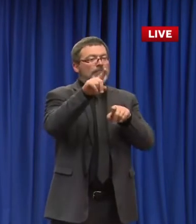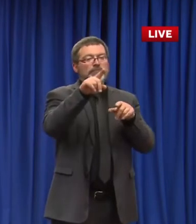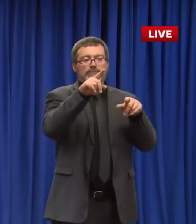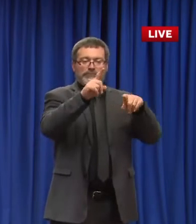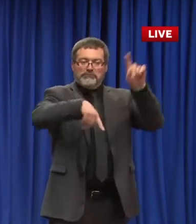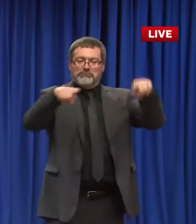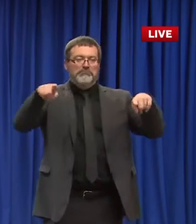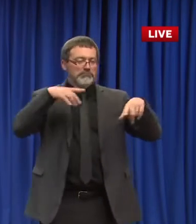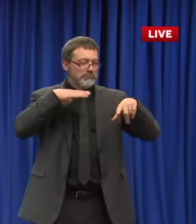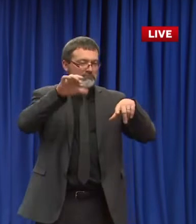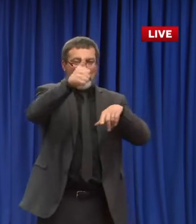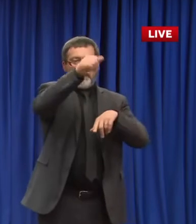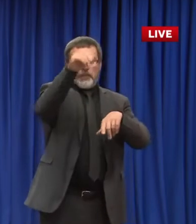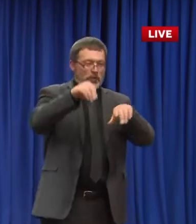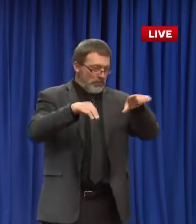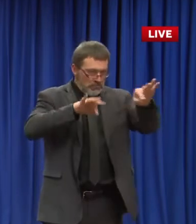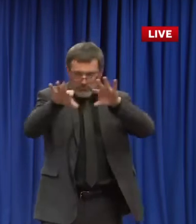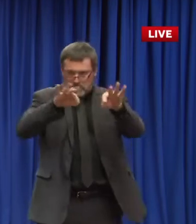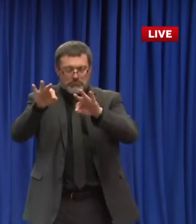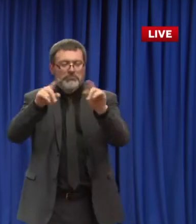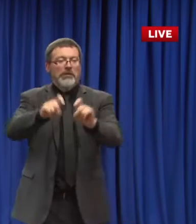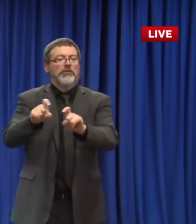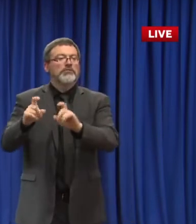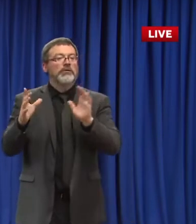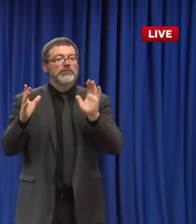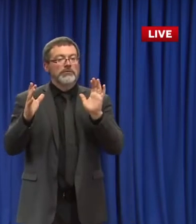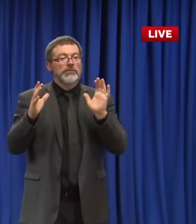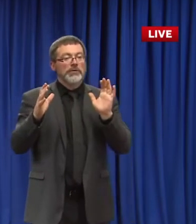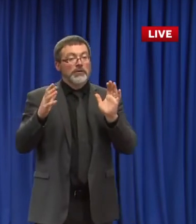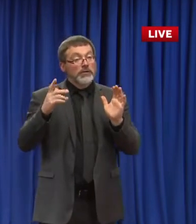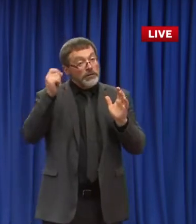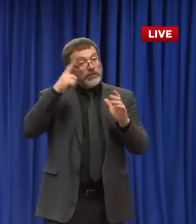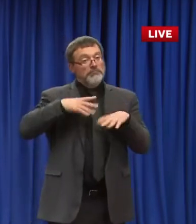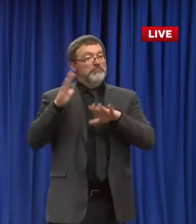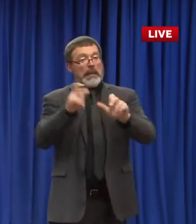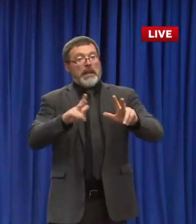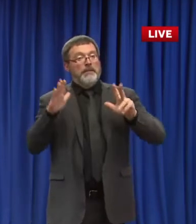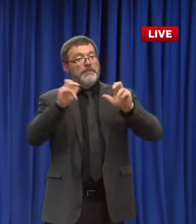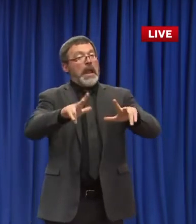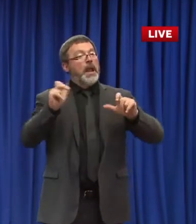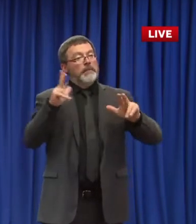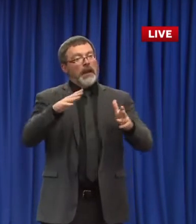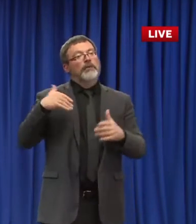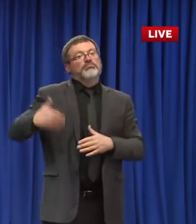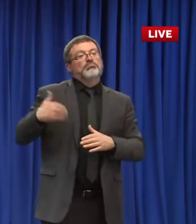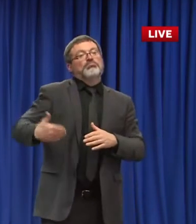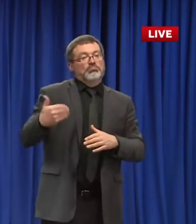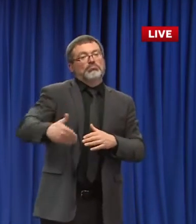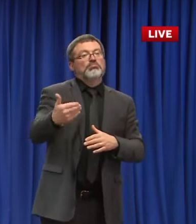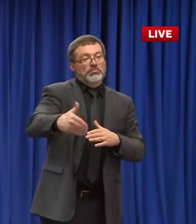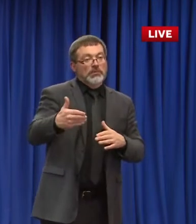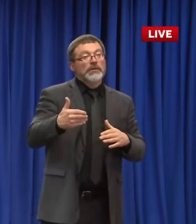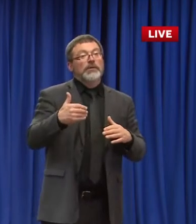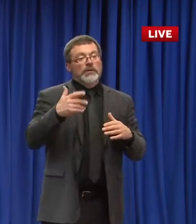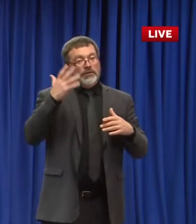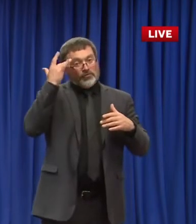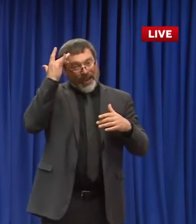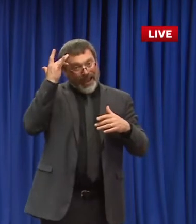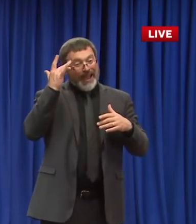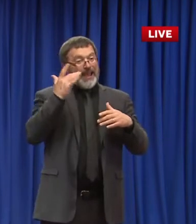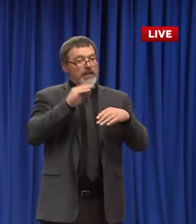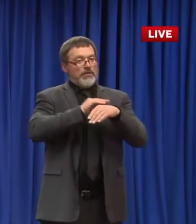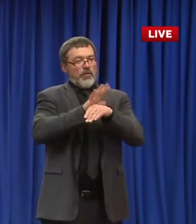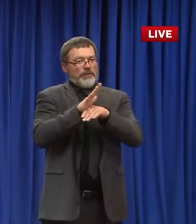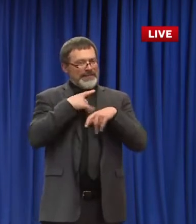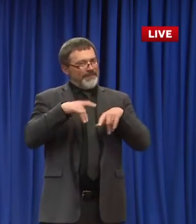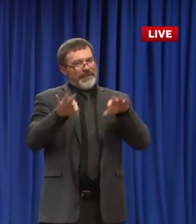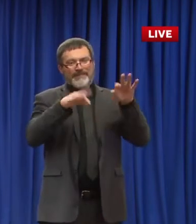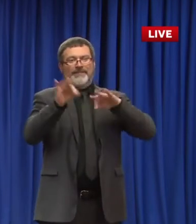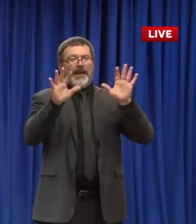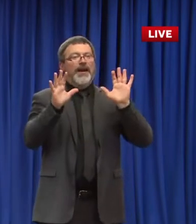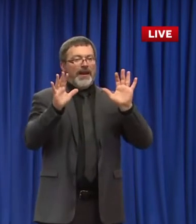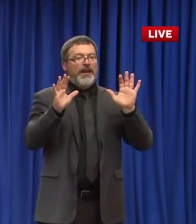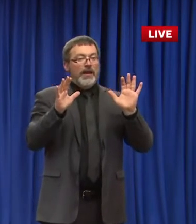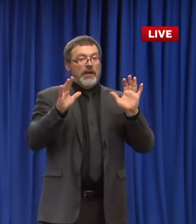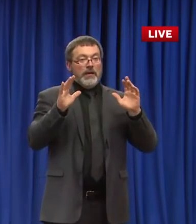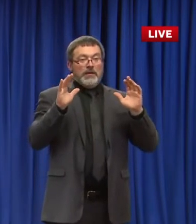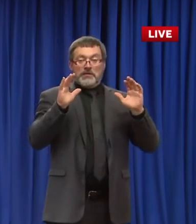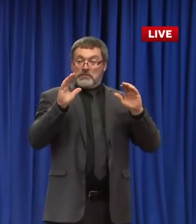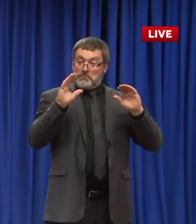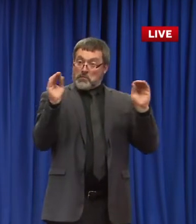SO REALLY WHAT THAT MEANS IS THAT YOU’RE TAKING A PERCENTAGE OF THAT POPULATION IN YOUR TESTING IT EVERY WEEK TO SEE IF THERE IS SOME UNDERLYING COVID INFECTION THAT YOU KNOW IS NOT